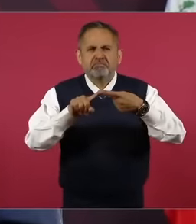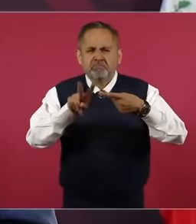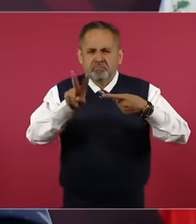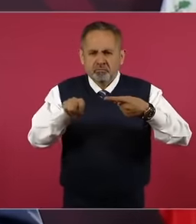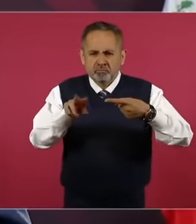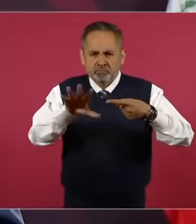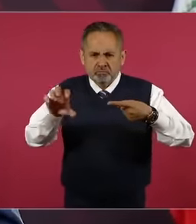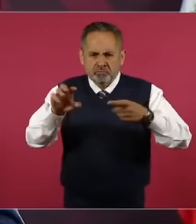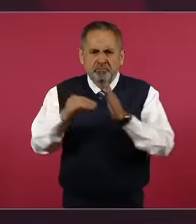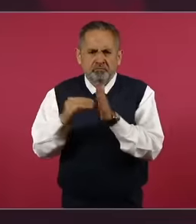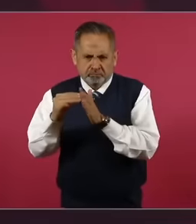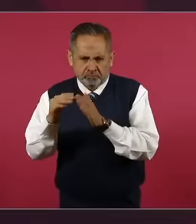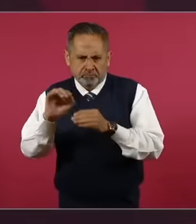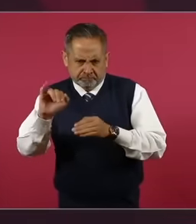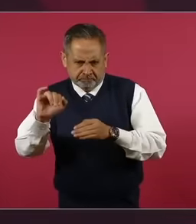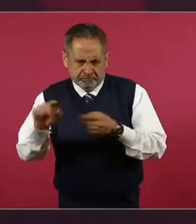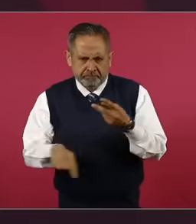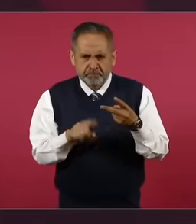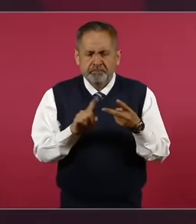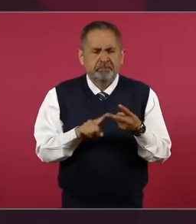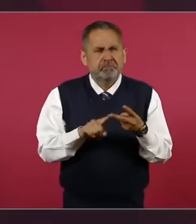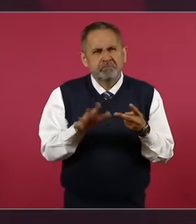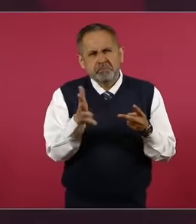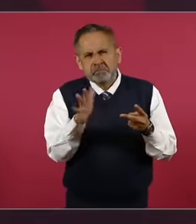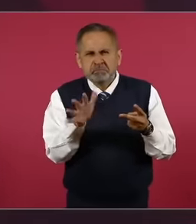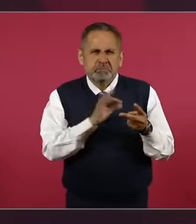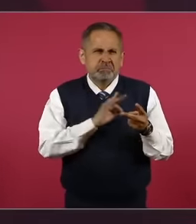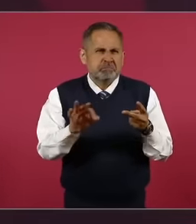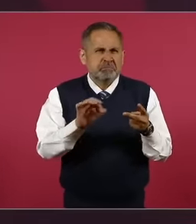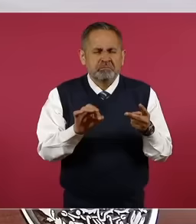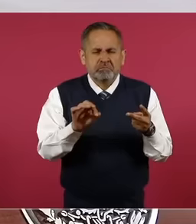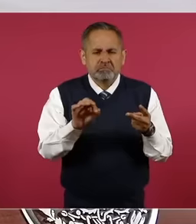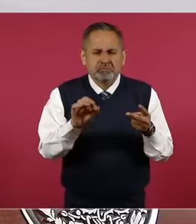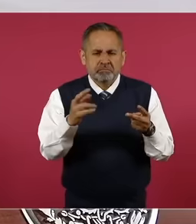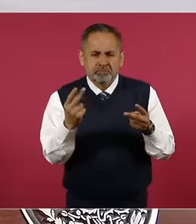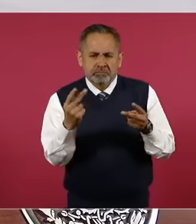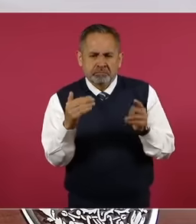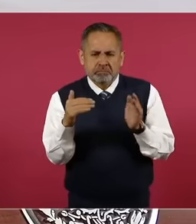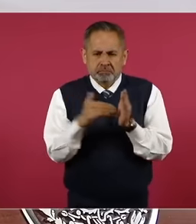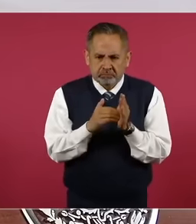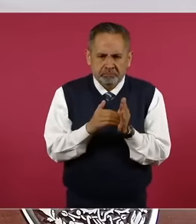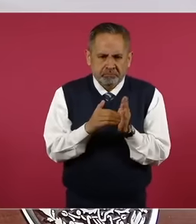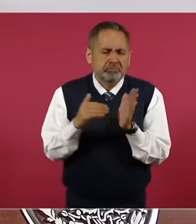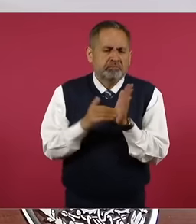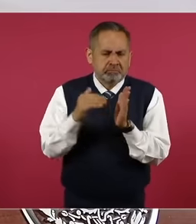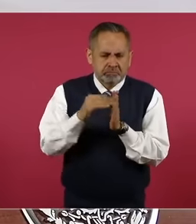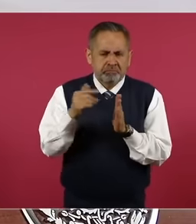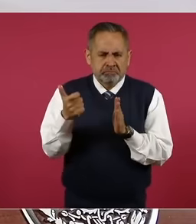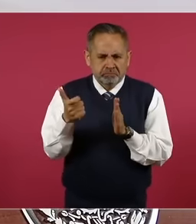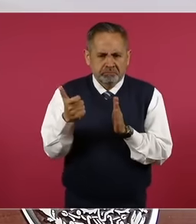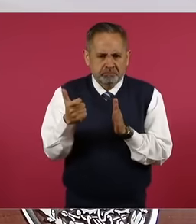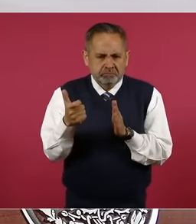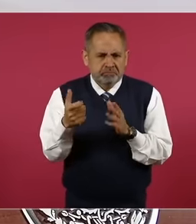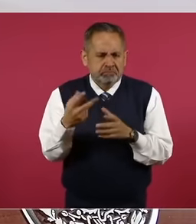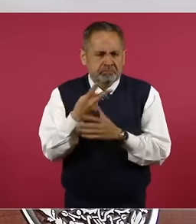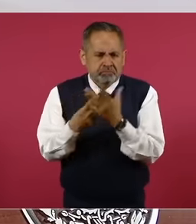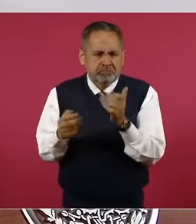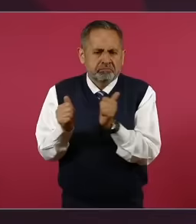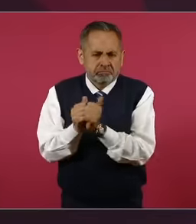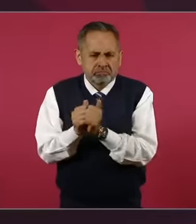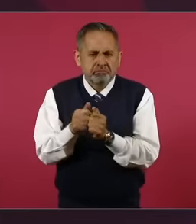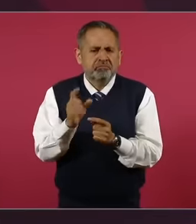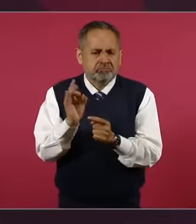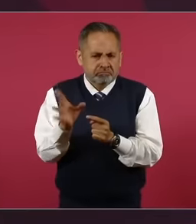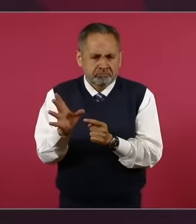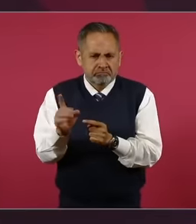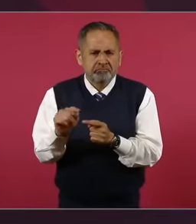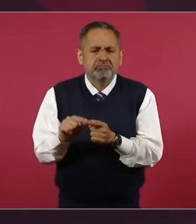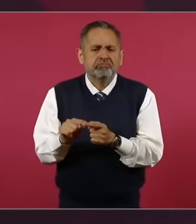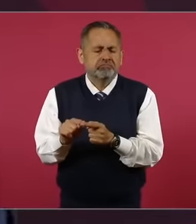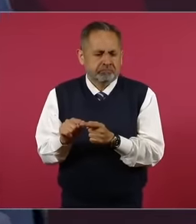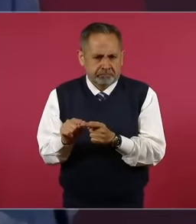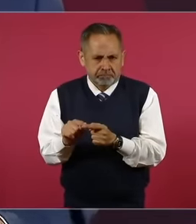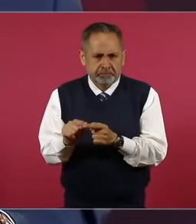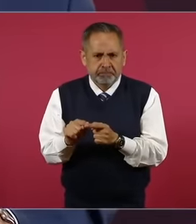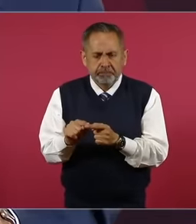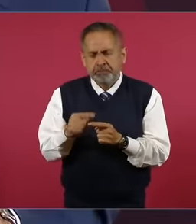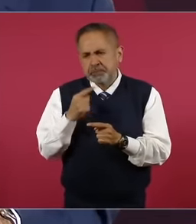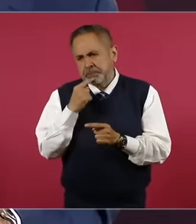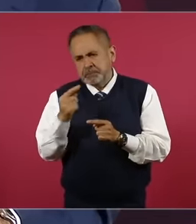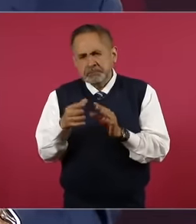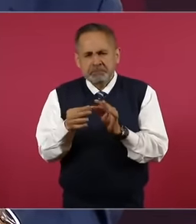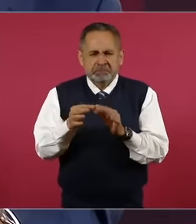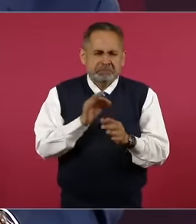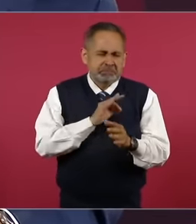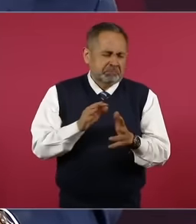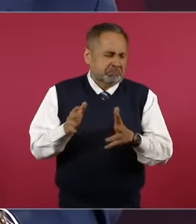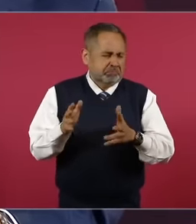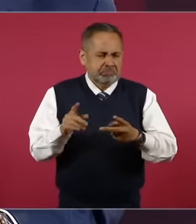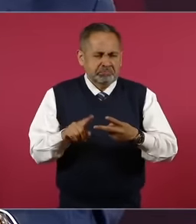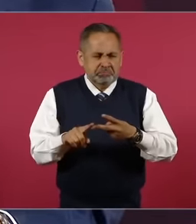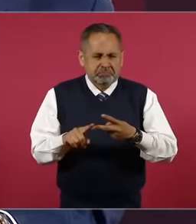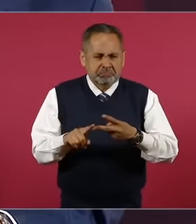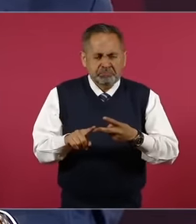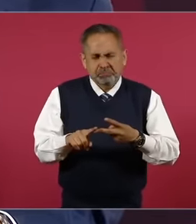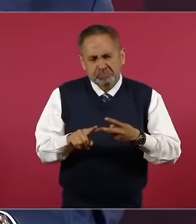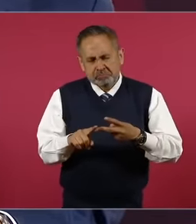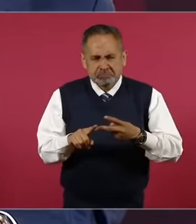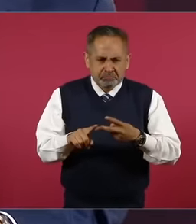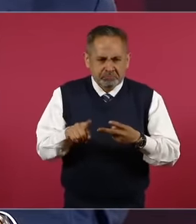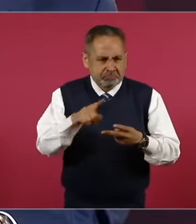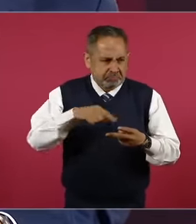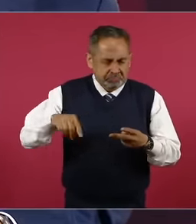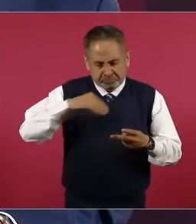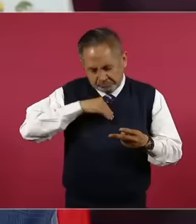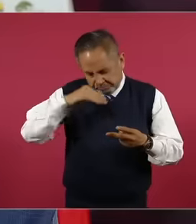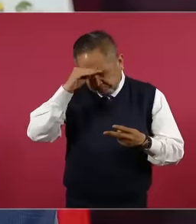pesos and another of around 25,000 million eh it is said that with the or it is thought that with